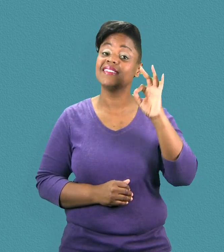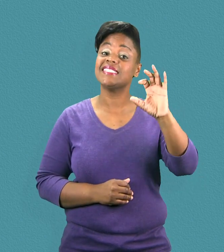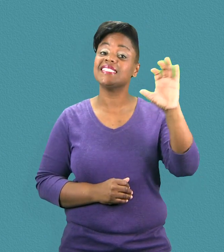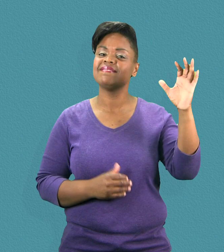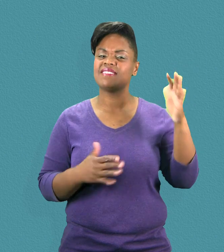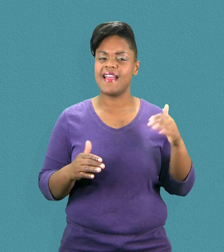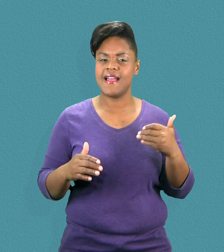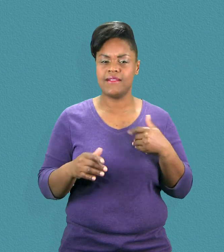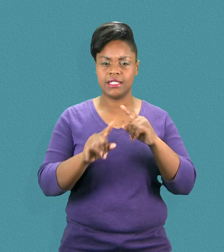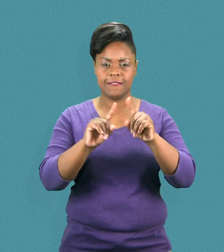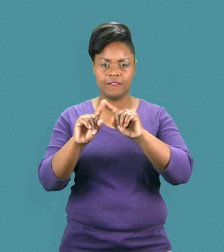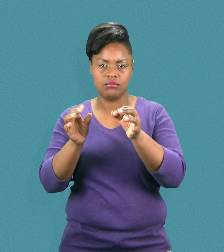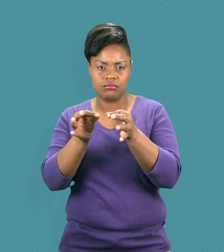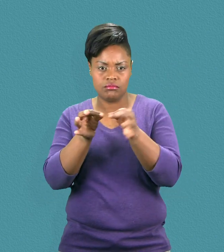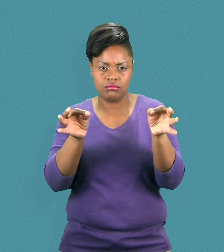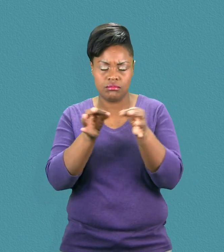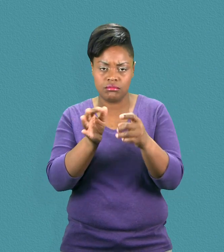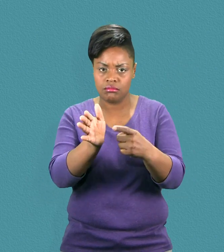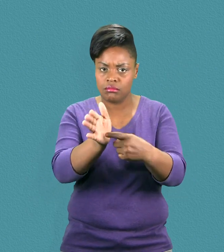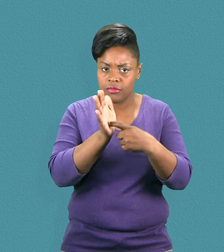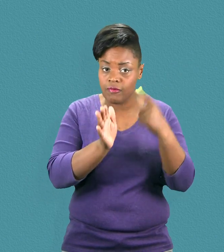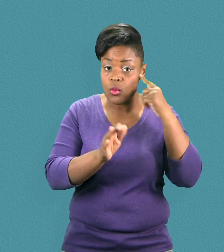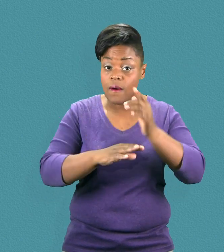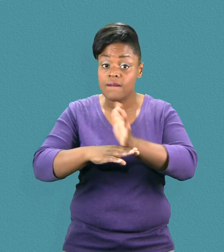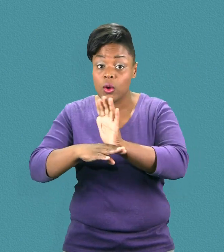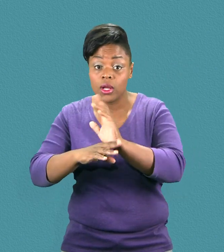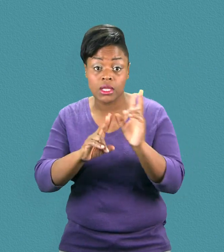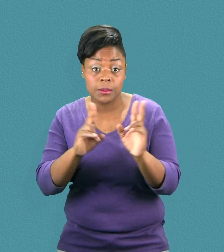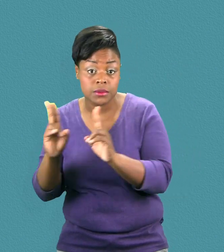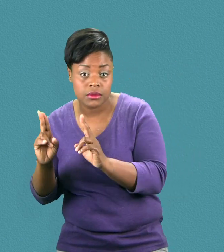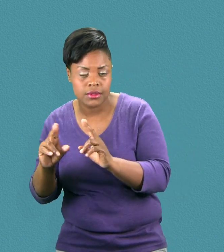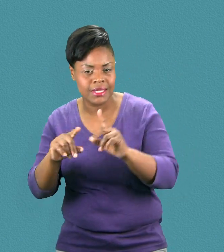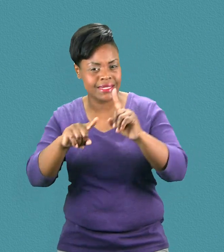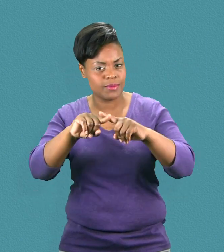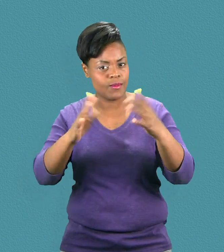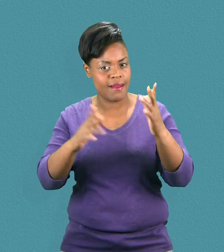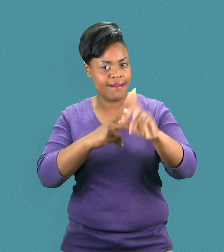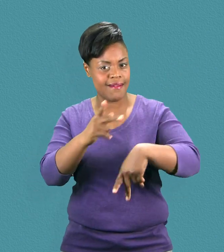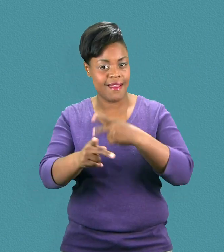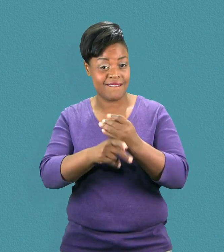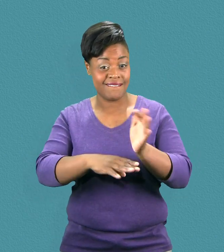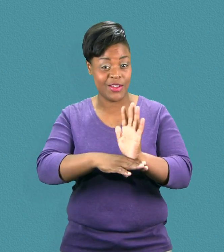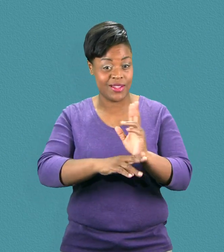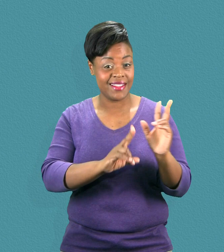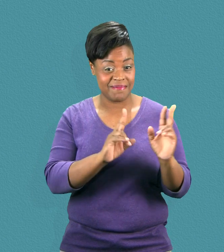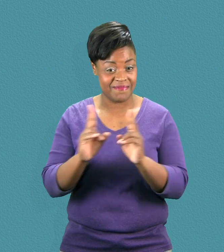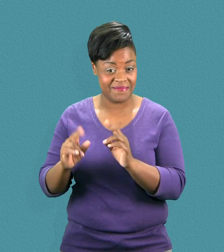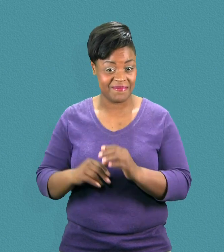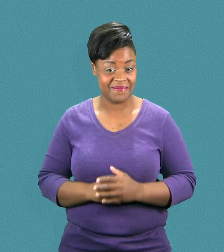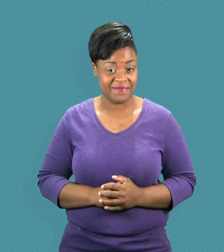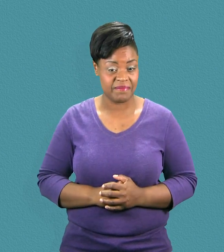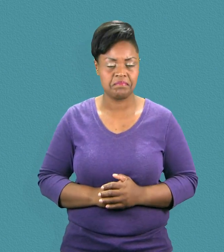The FCC has different captioning requirements for video clips, depending on the type of video clip.